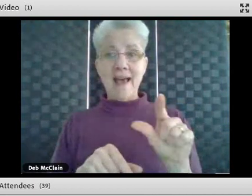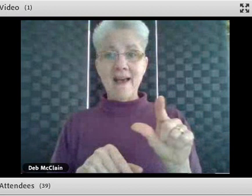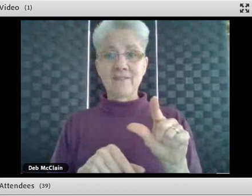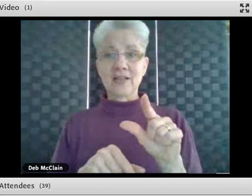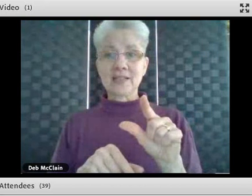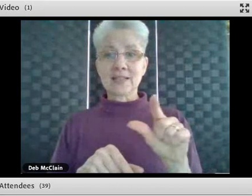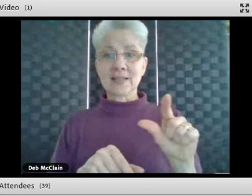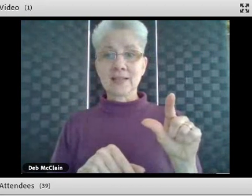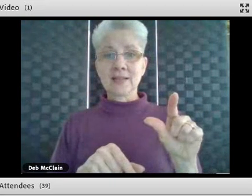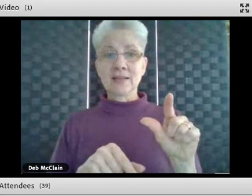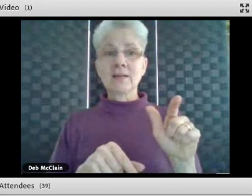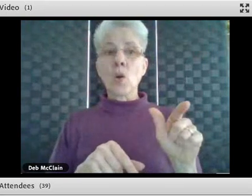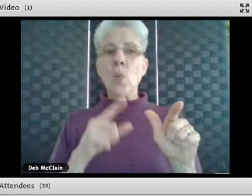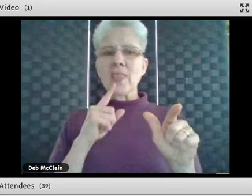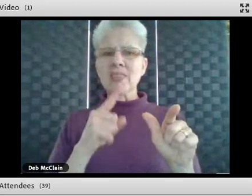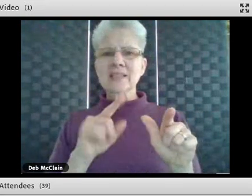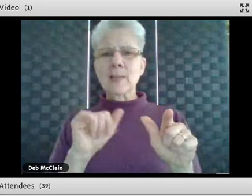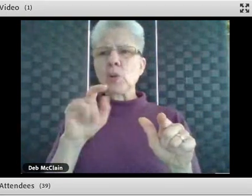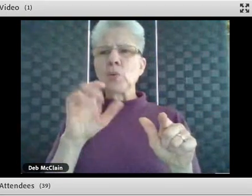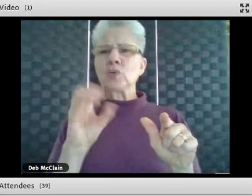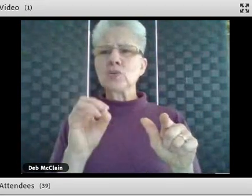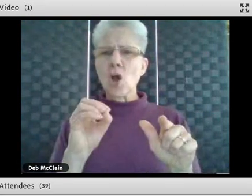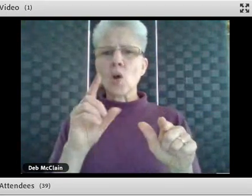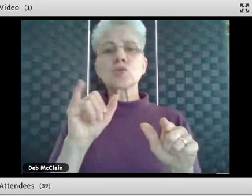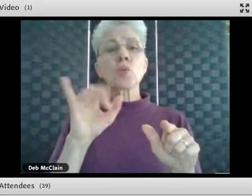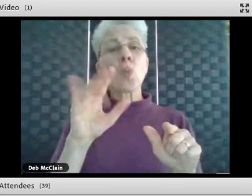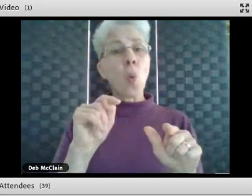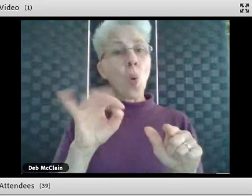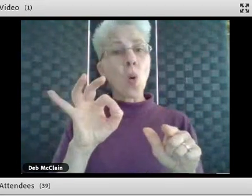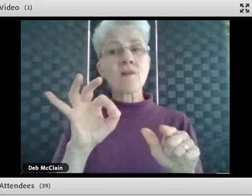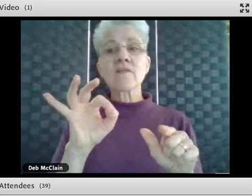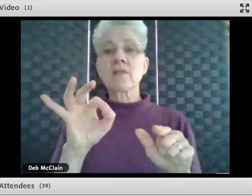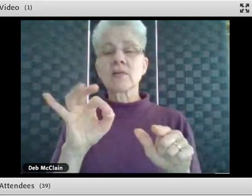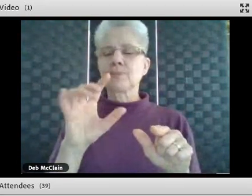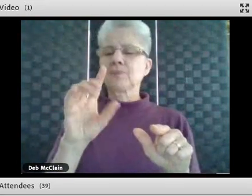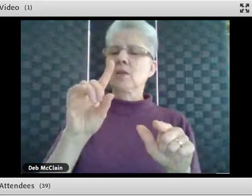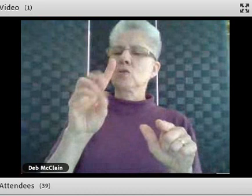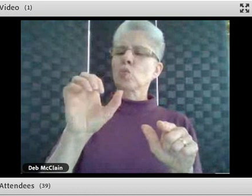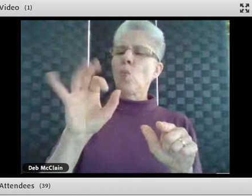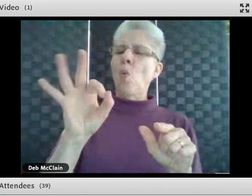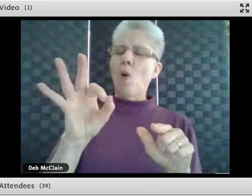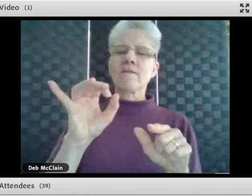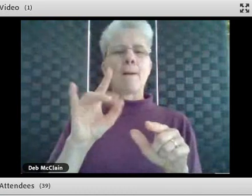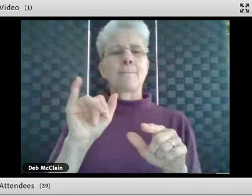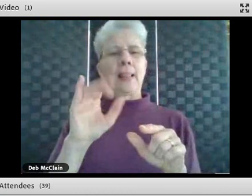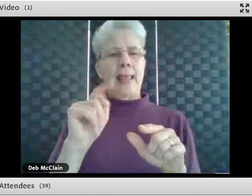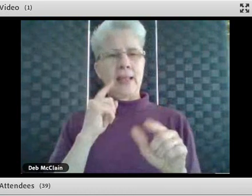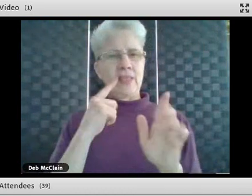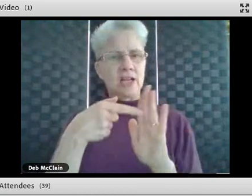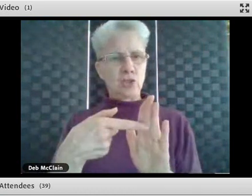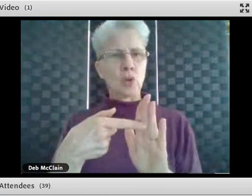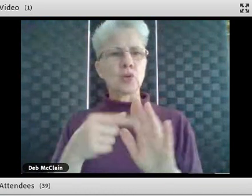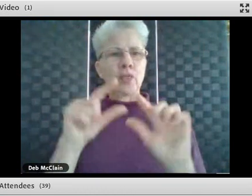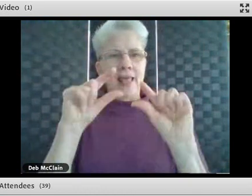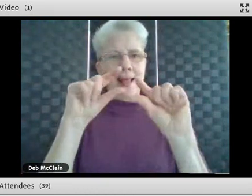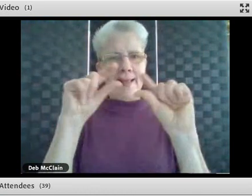with this Pluto, dwarf planet, that one that I had showed you in the previous slide, the "Pluto, dwarf planet" heading, if we do that,